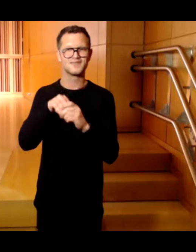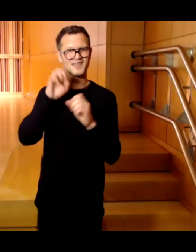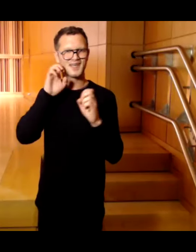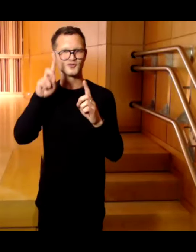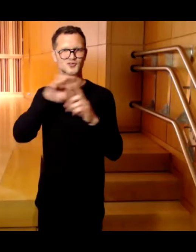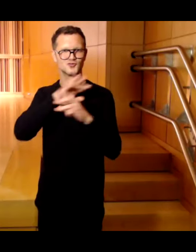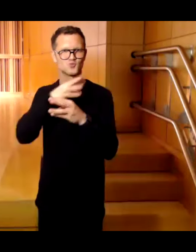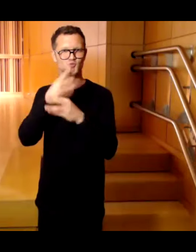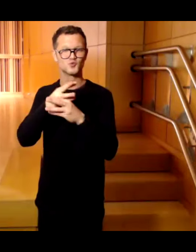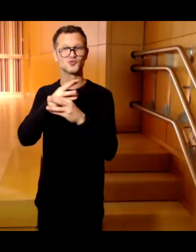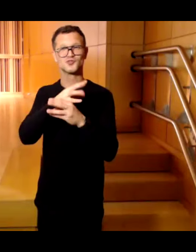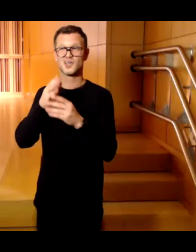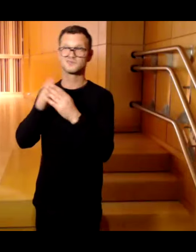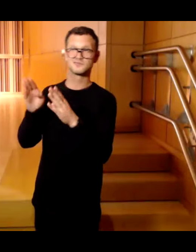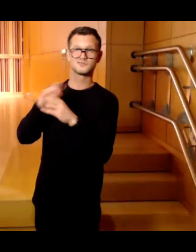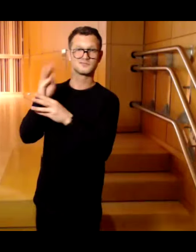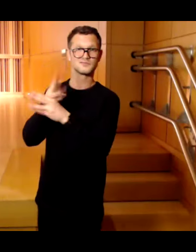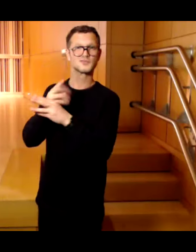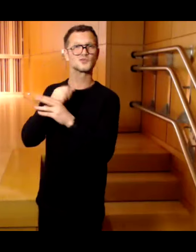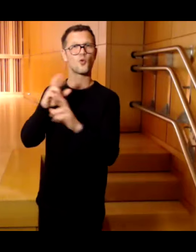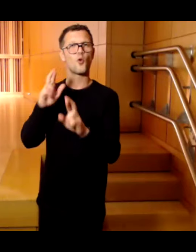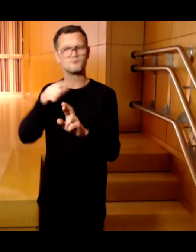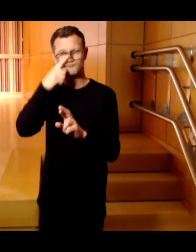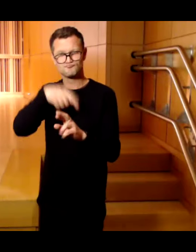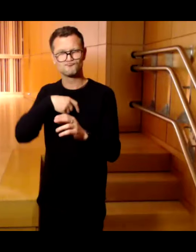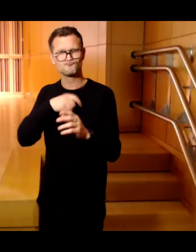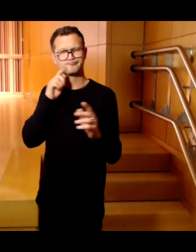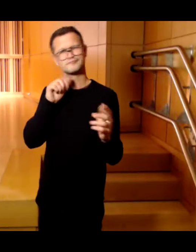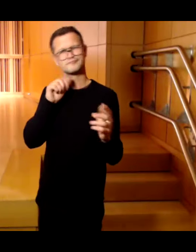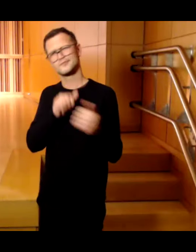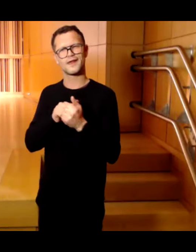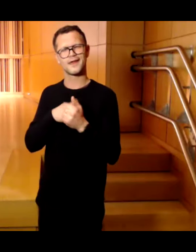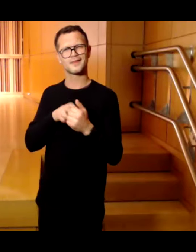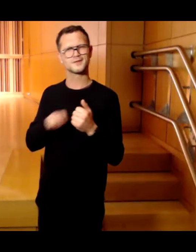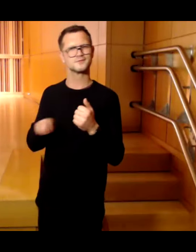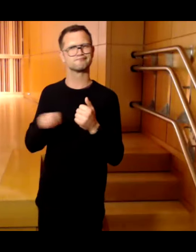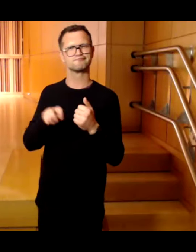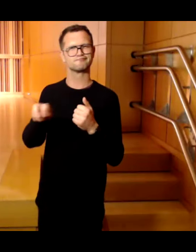So I hope you will bear with me as I take us on a stroll along memory lane, so to speak.